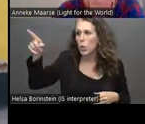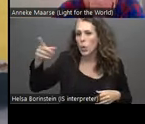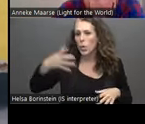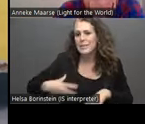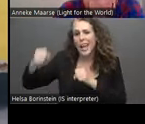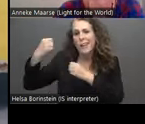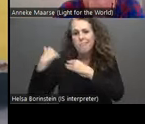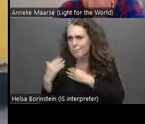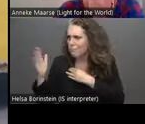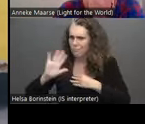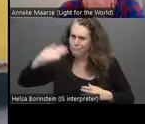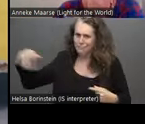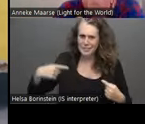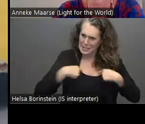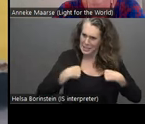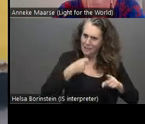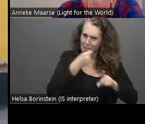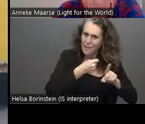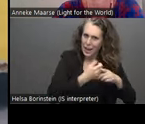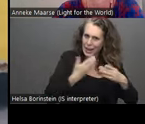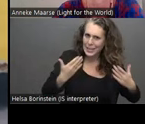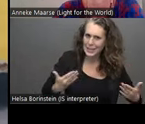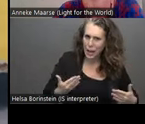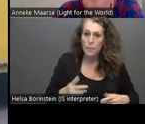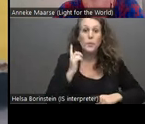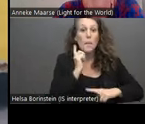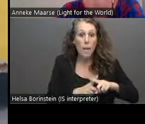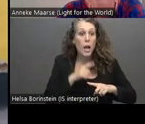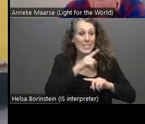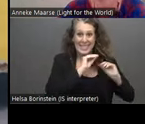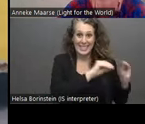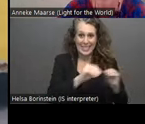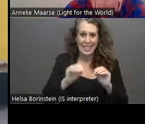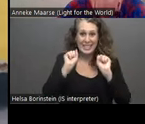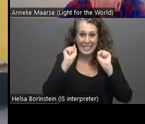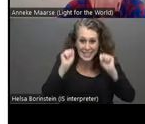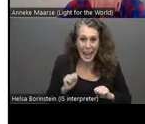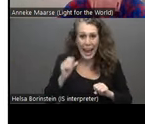use their lived experience to be able to give very practical advice to others.